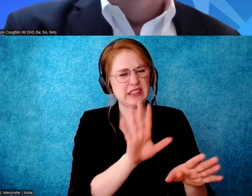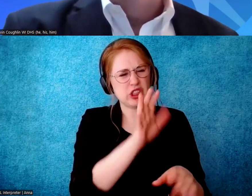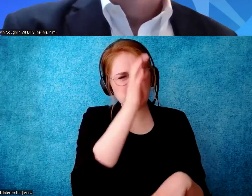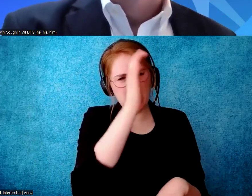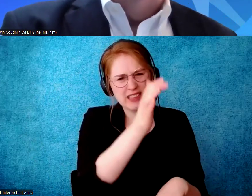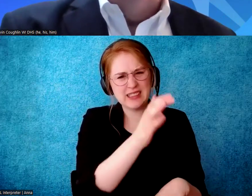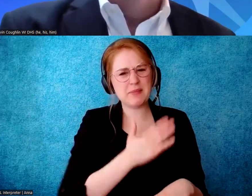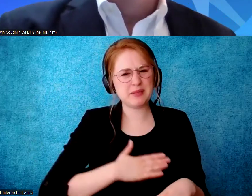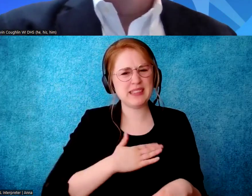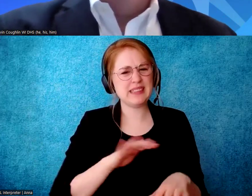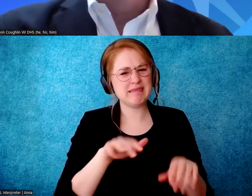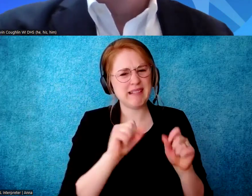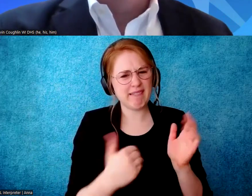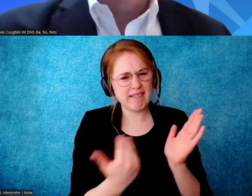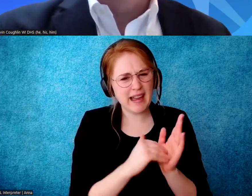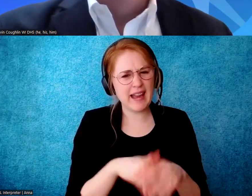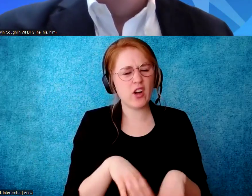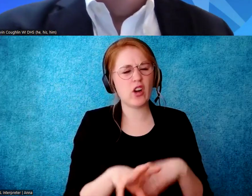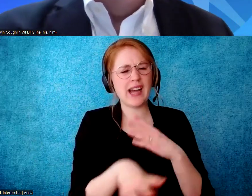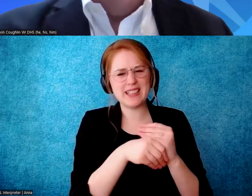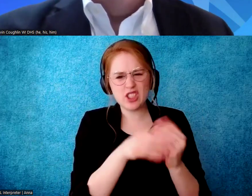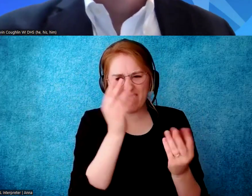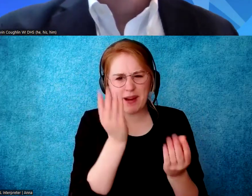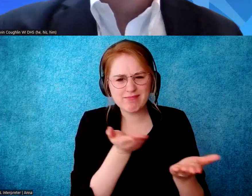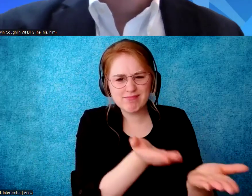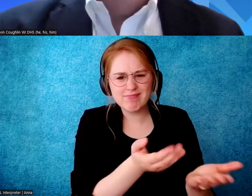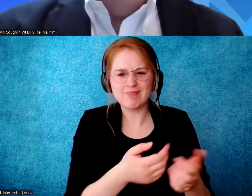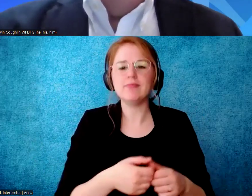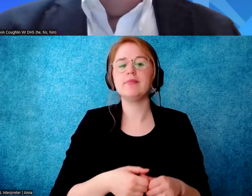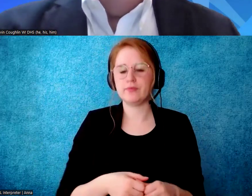you know, please, you know, take this over or here's some additional resources.